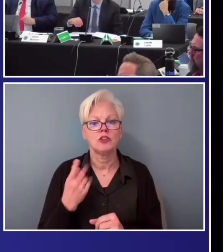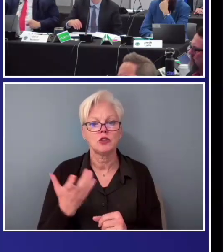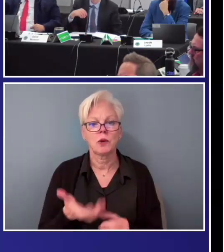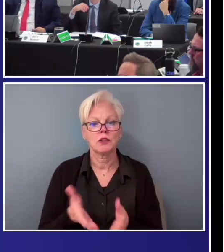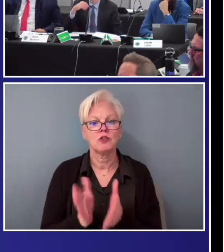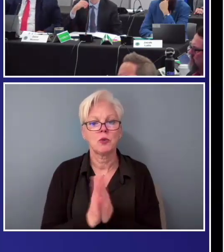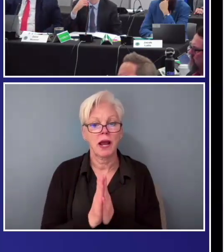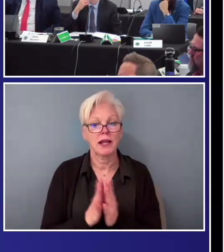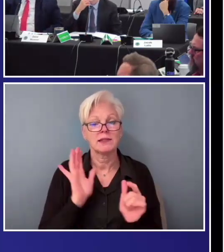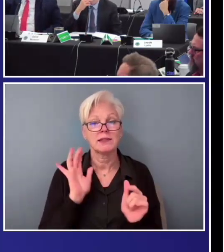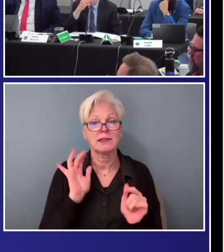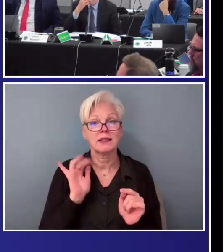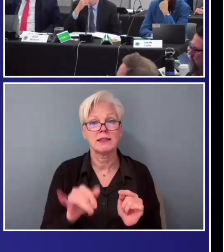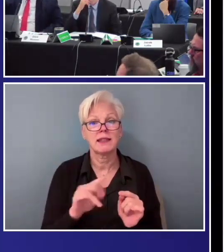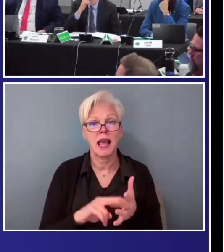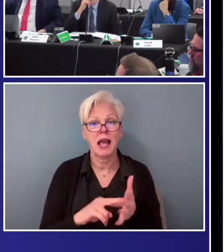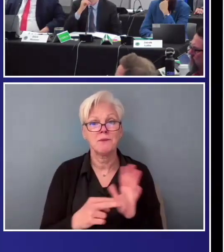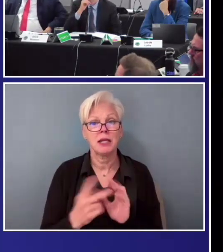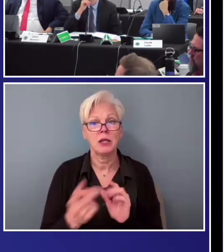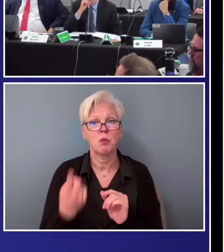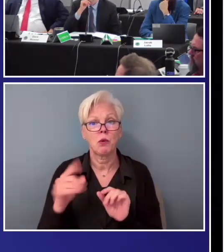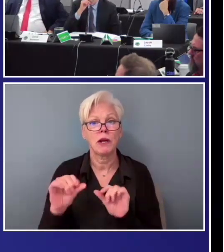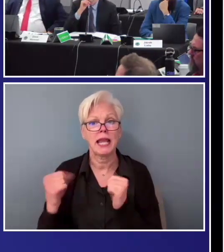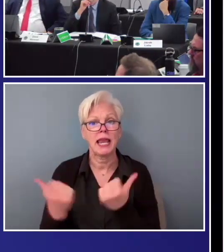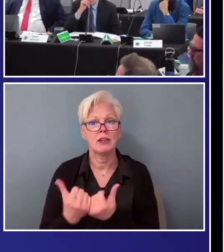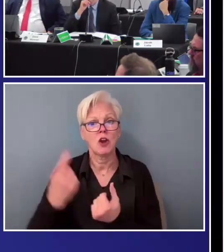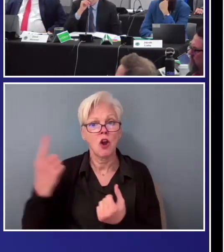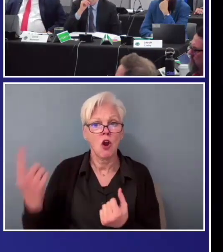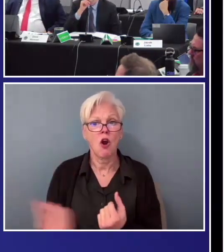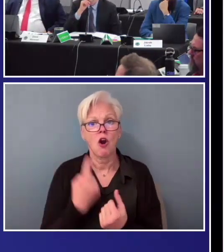does this imply that one agency will always be used for both?